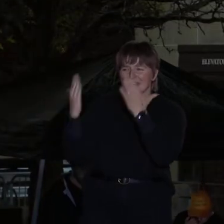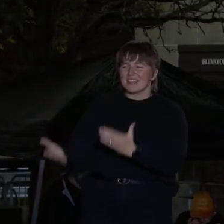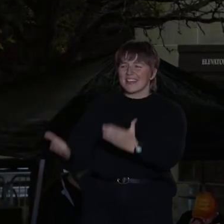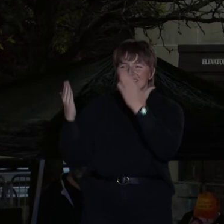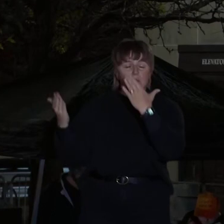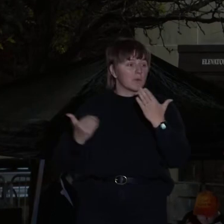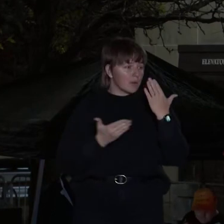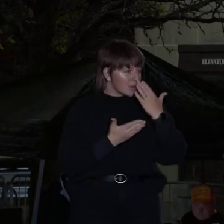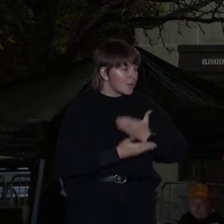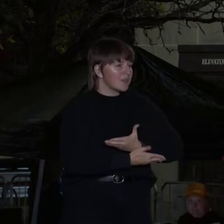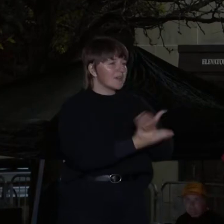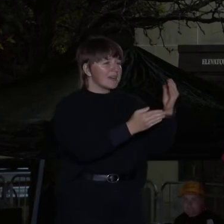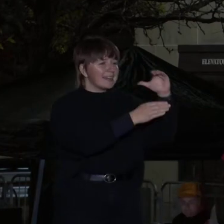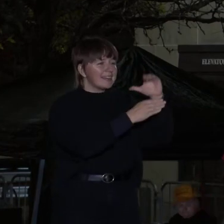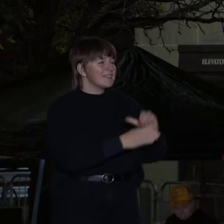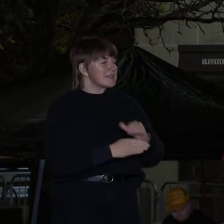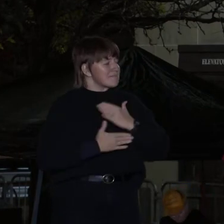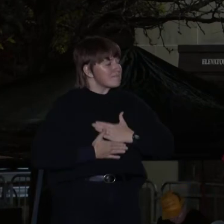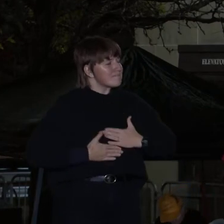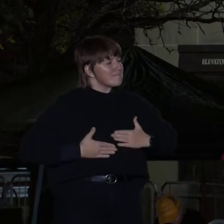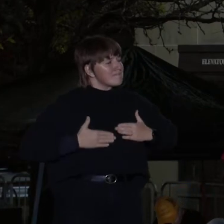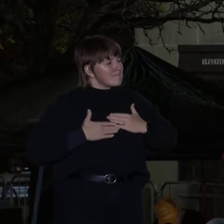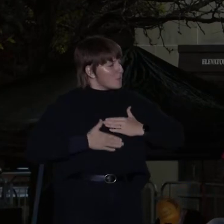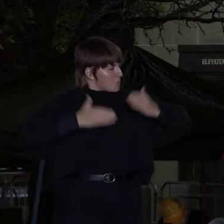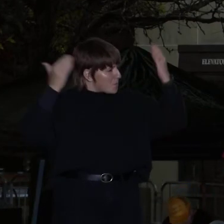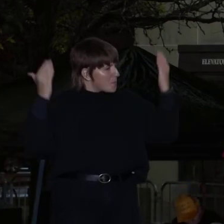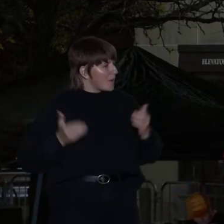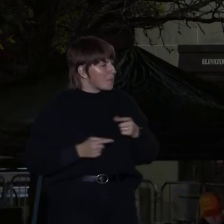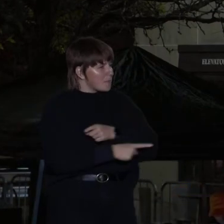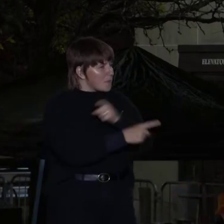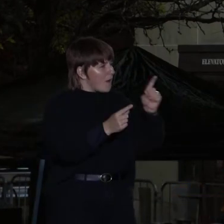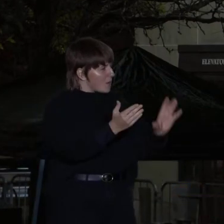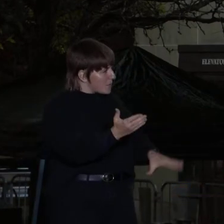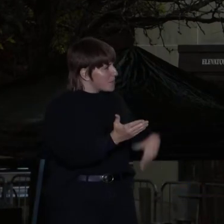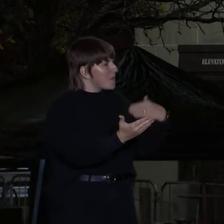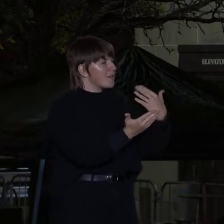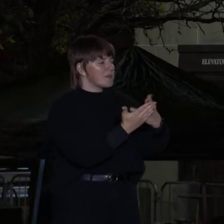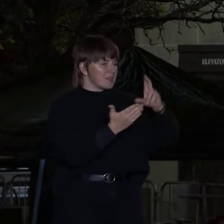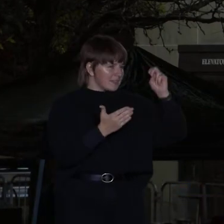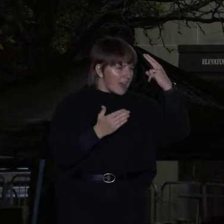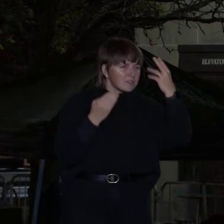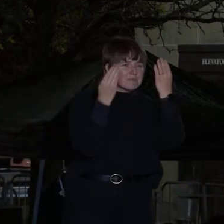THANK YOU, GUYS. SO MUCH. GOOD EVENING. IT IS MY PLEASURE TO